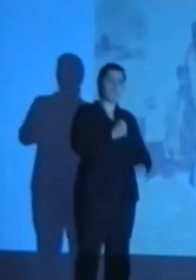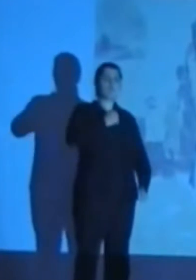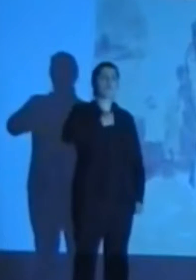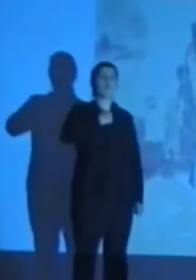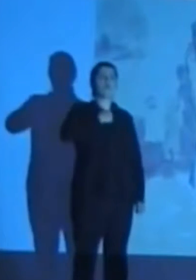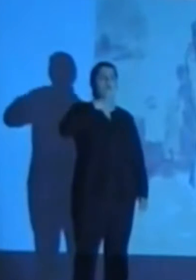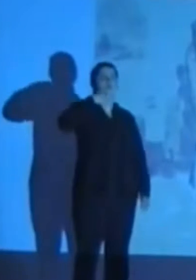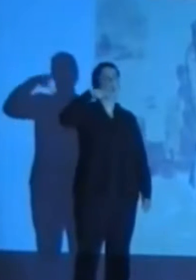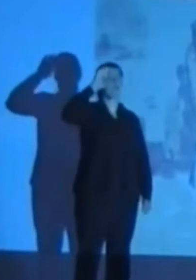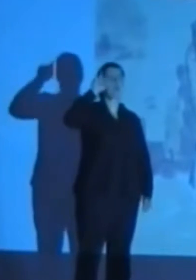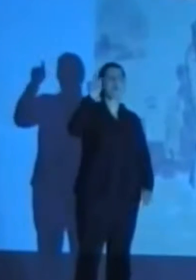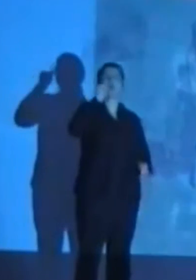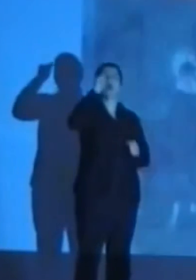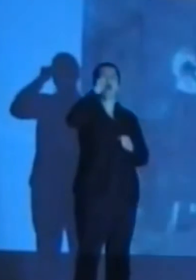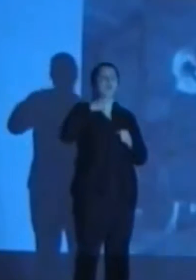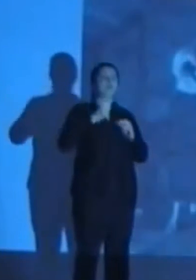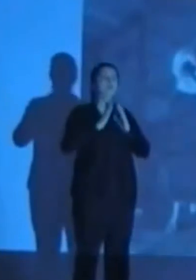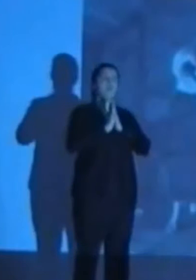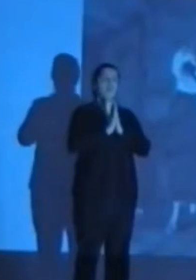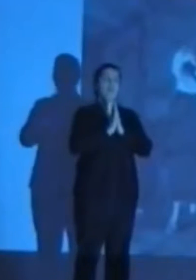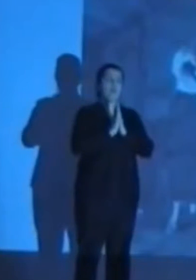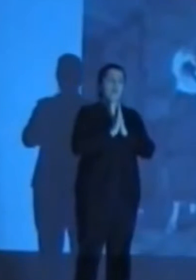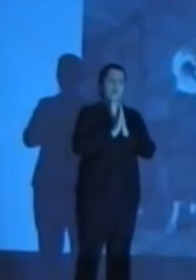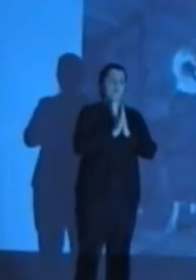Father of mercy, forsake me not!